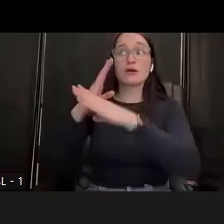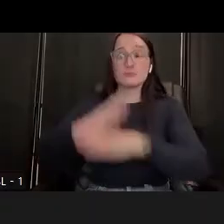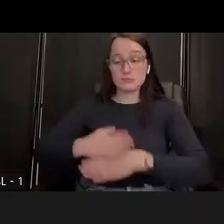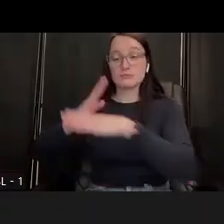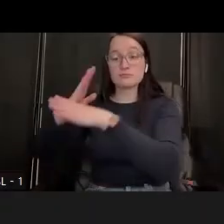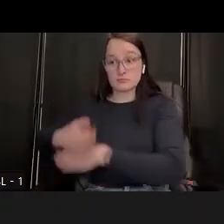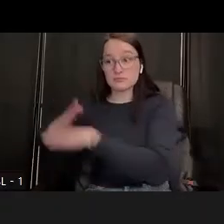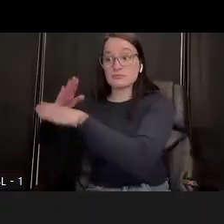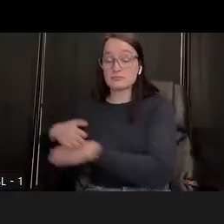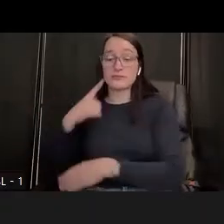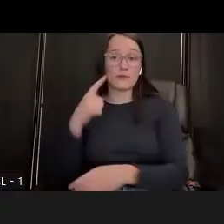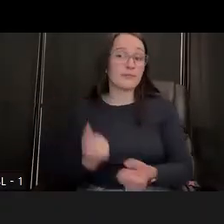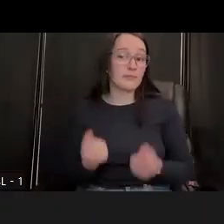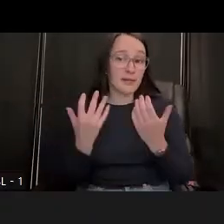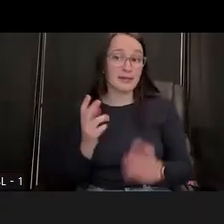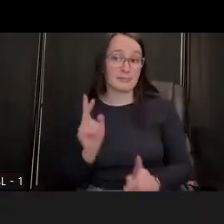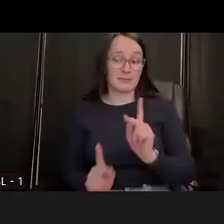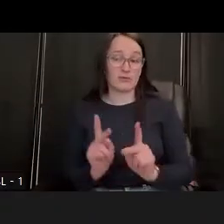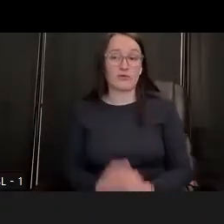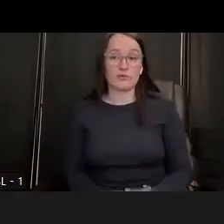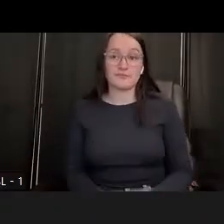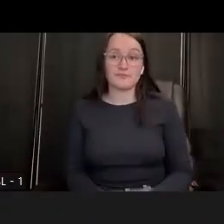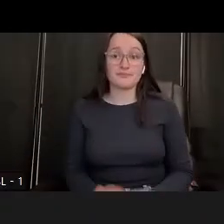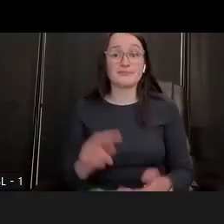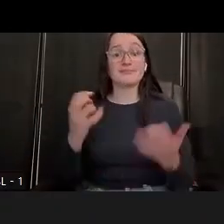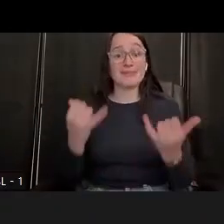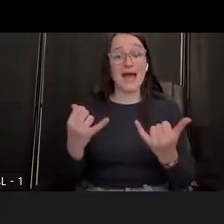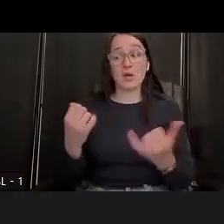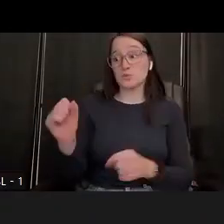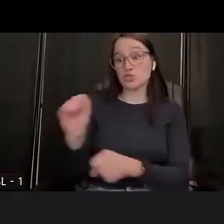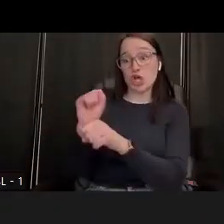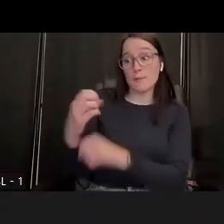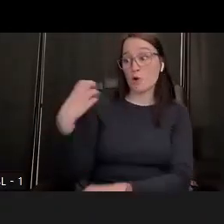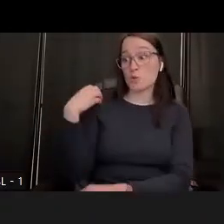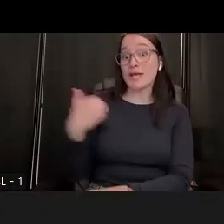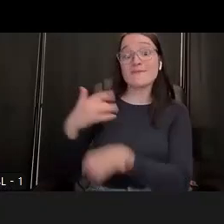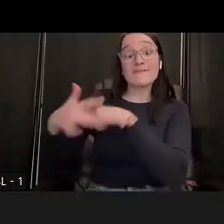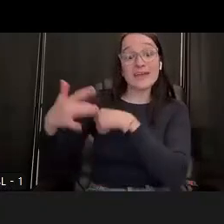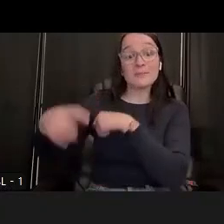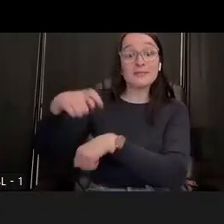barriers down. We free up the job coaches time for things like skills development, career coaching,